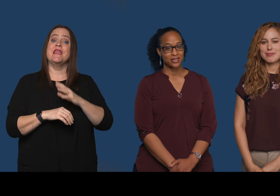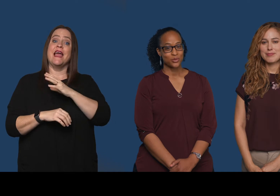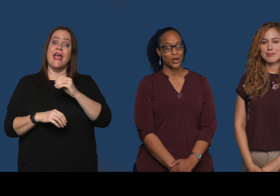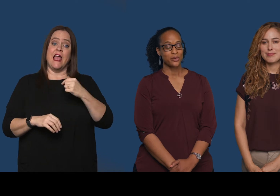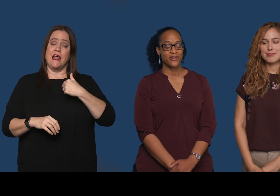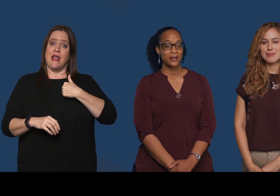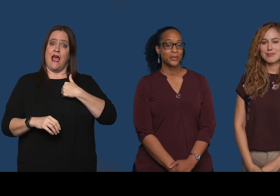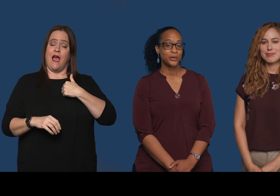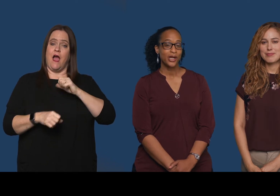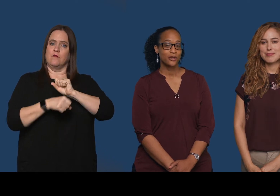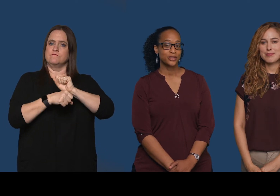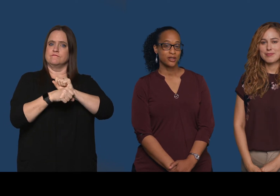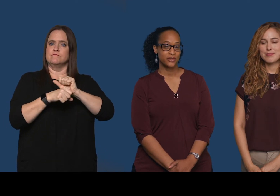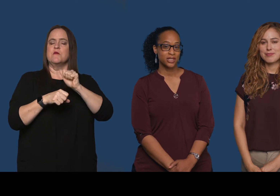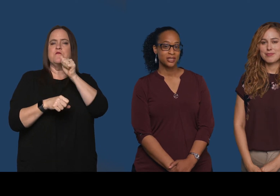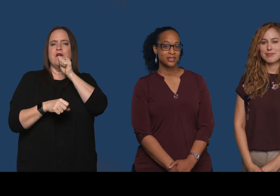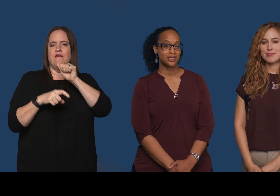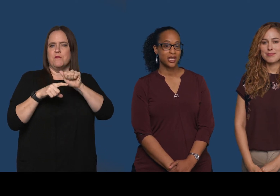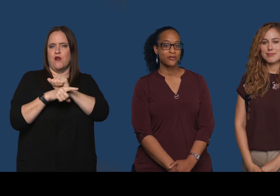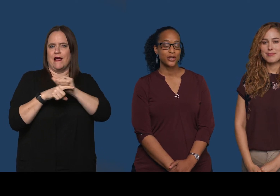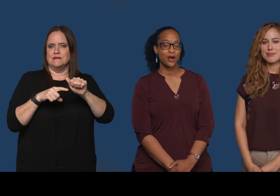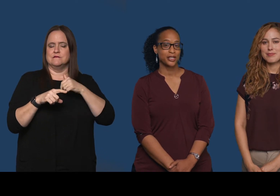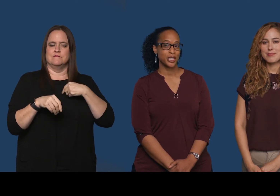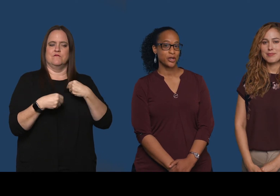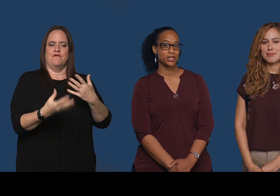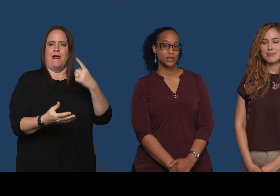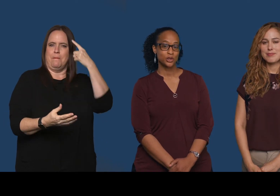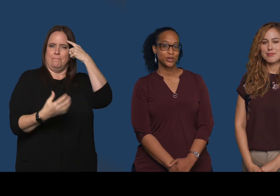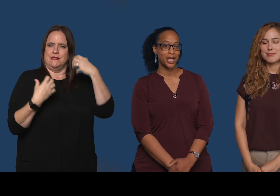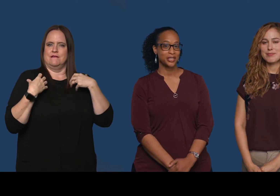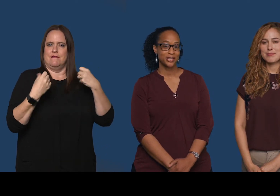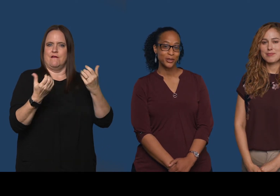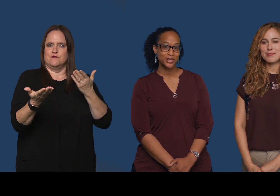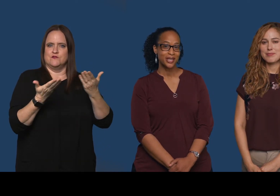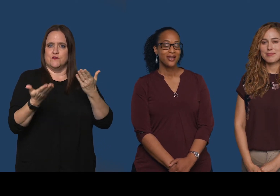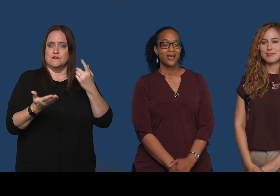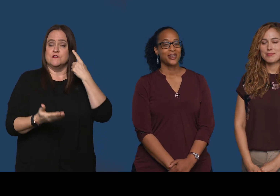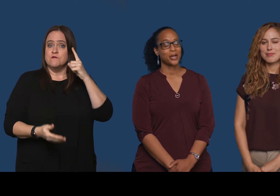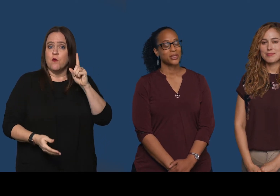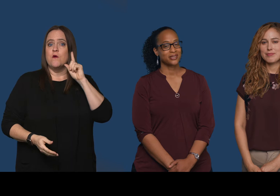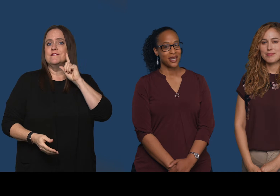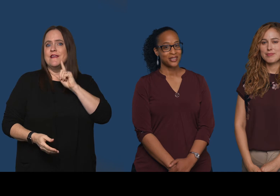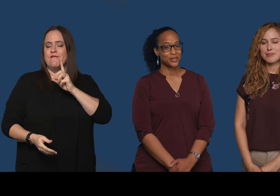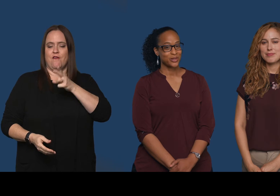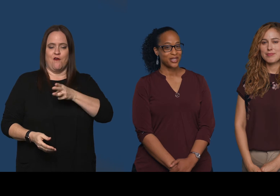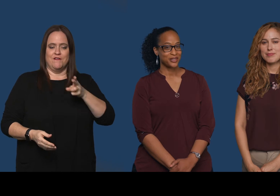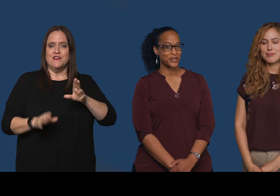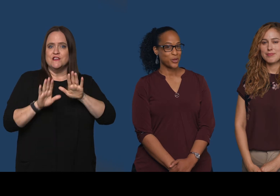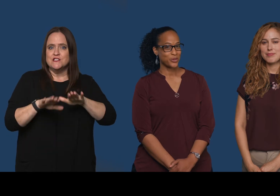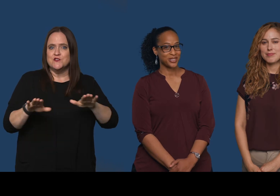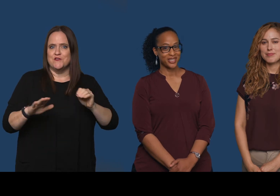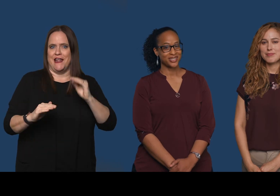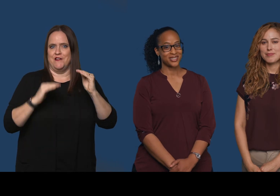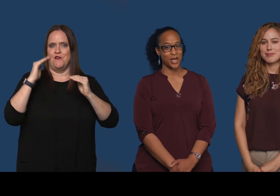where I provide mental health services to deaf and hard of hearing children and adults And I'm excited to be here to co-present this topic as well.